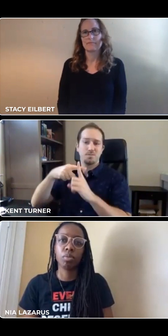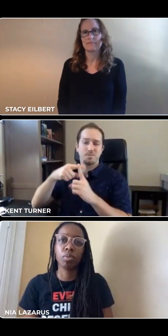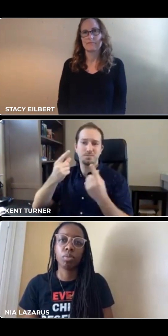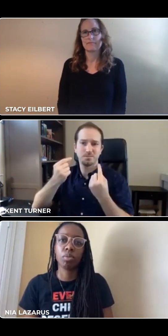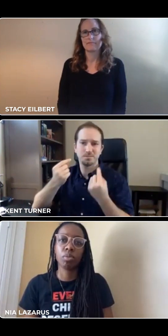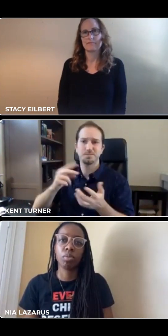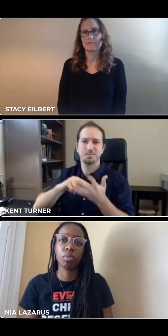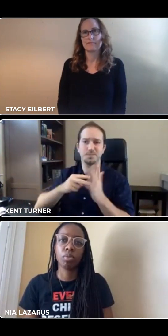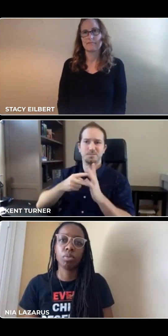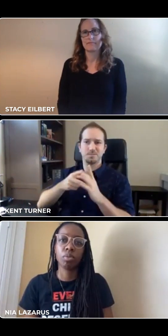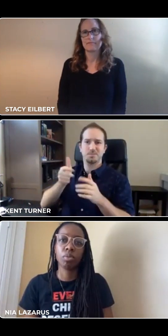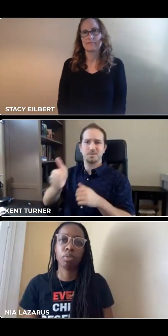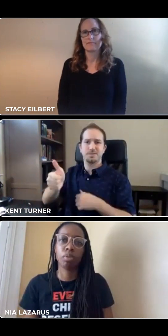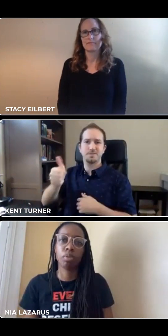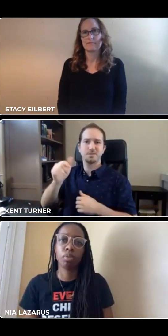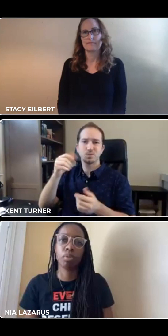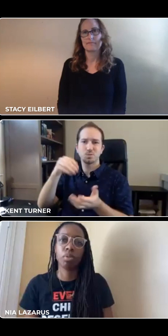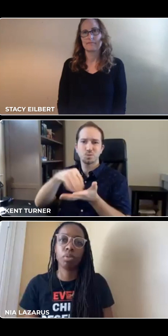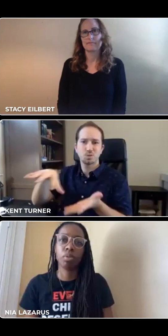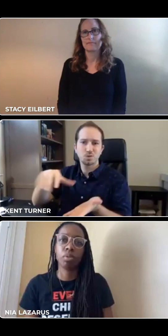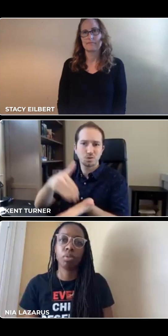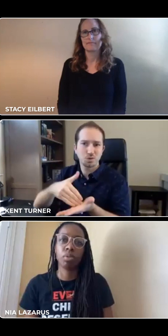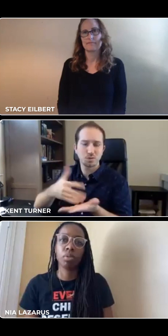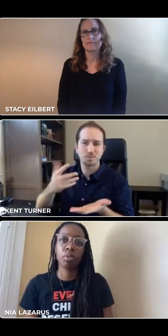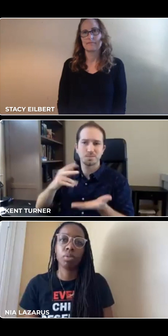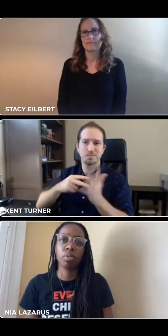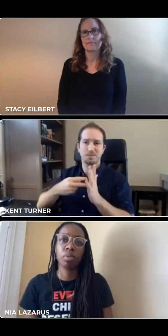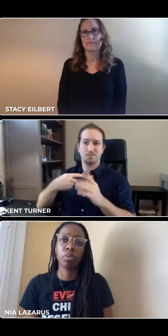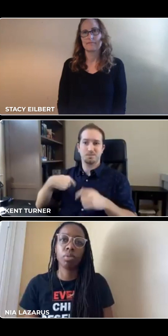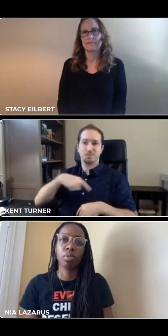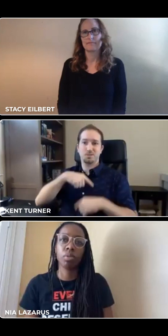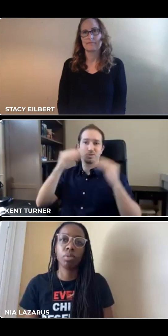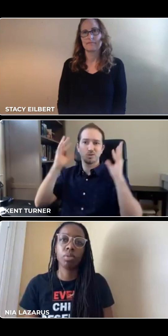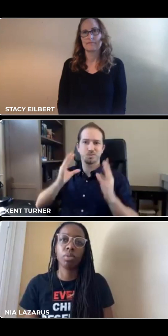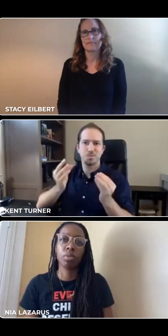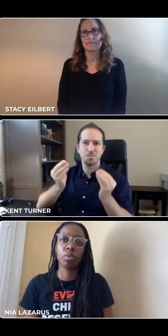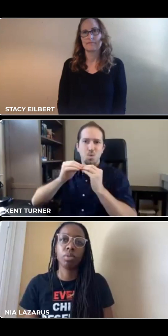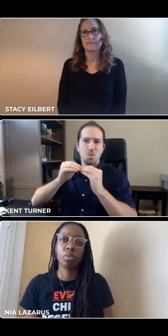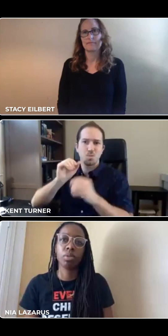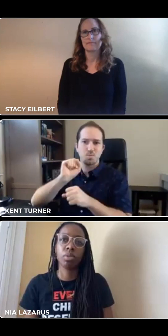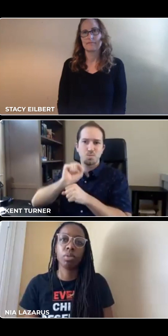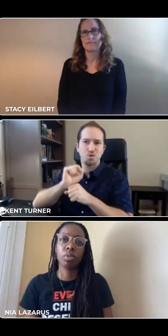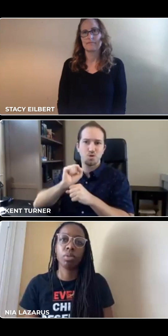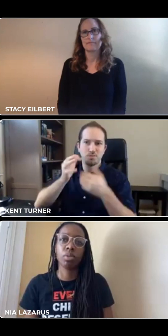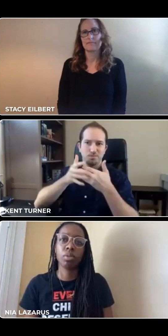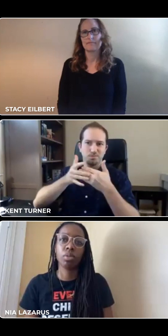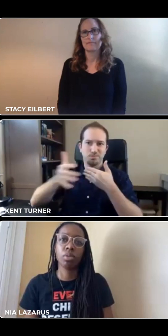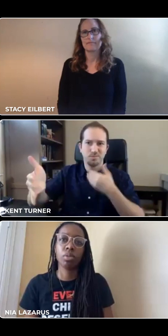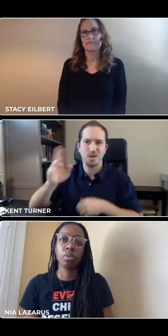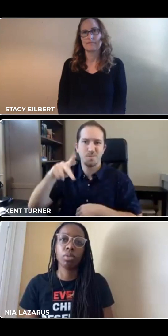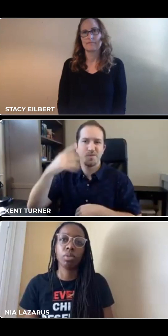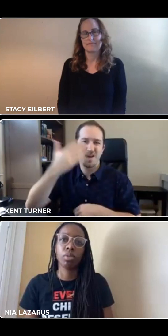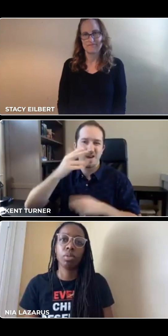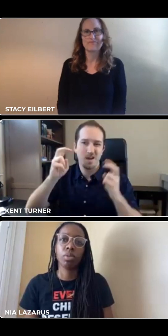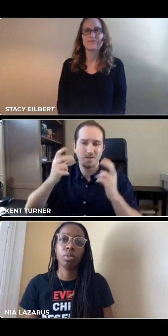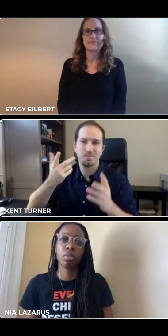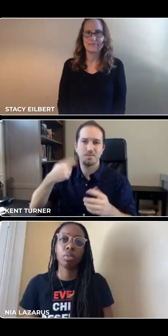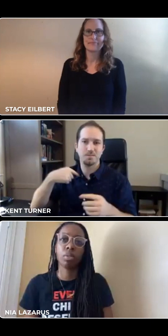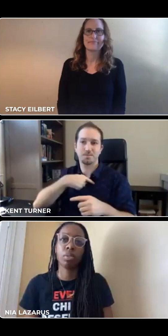we do have. Yes. We have to look at the pros of it. Self-paced work. That means that students